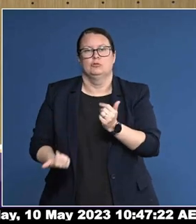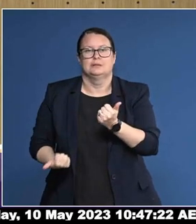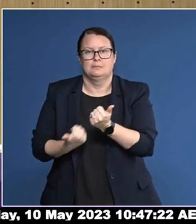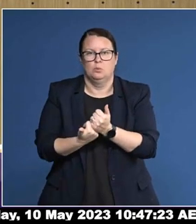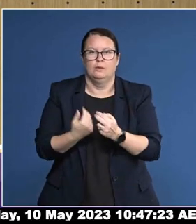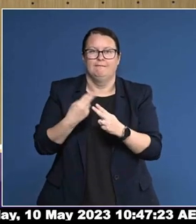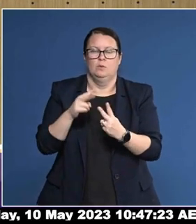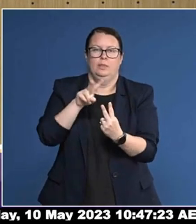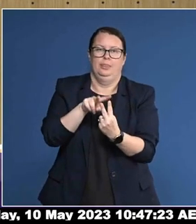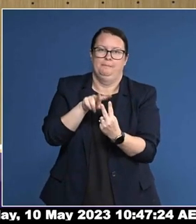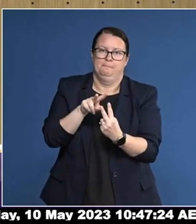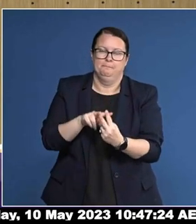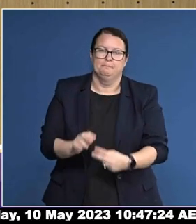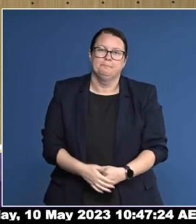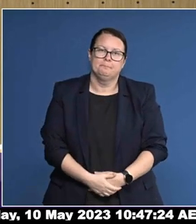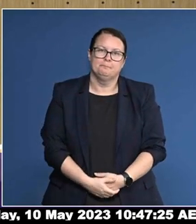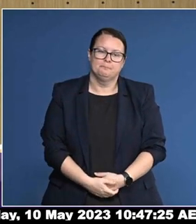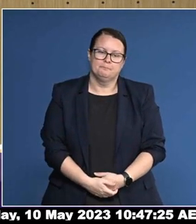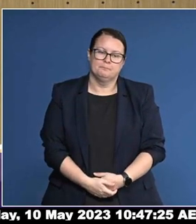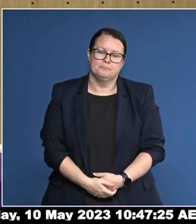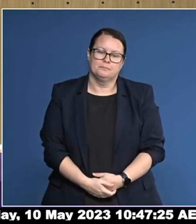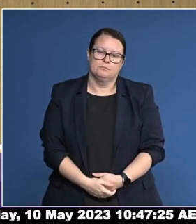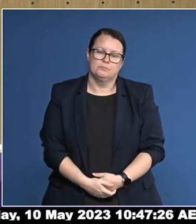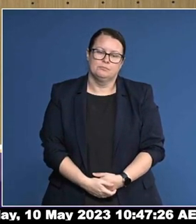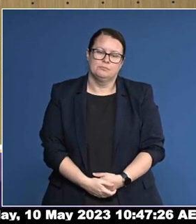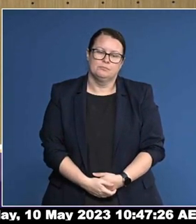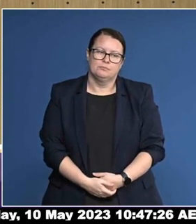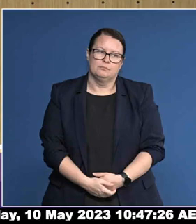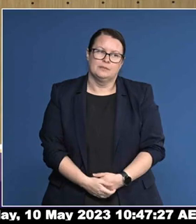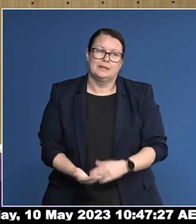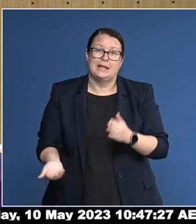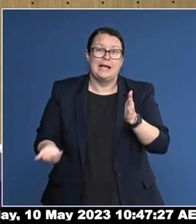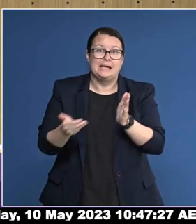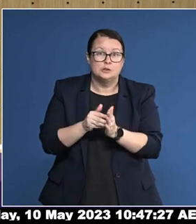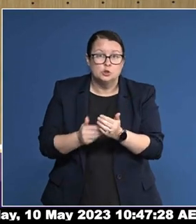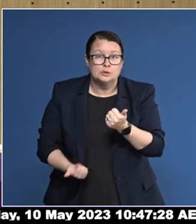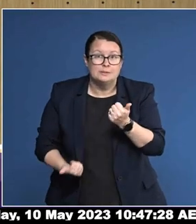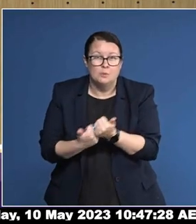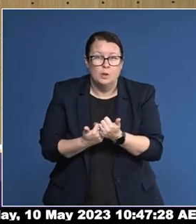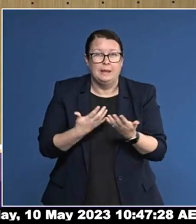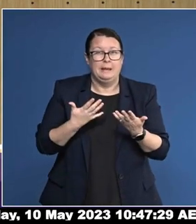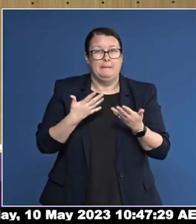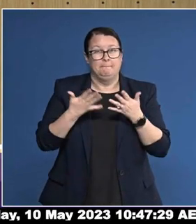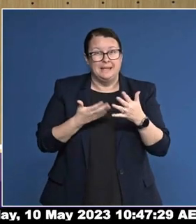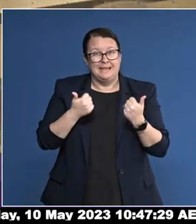So additional support means bathing a child when they arrive at school.